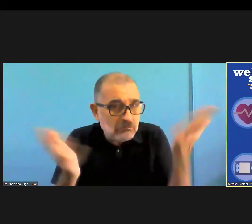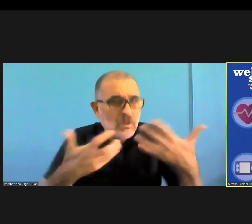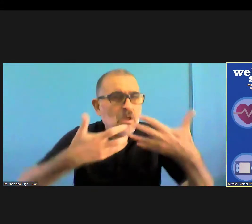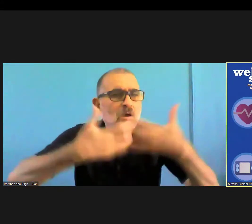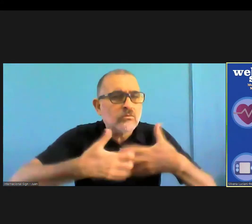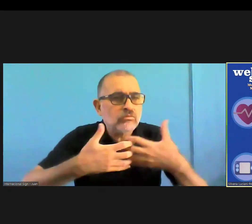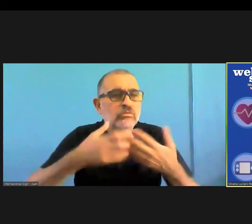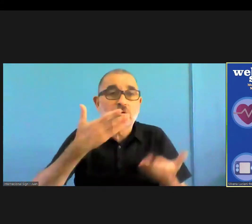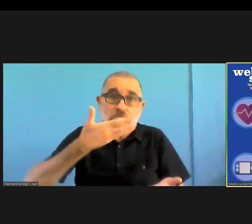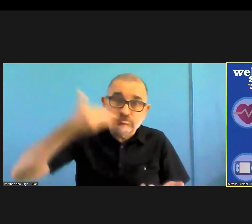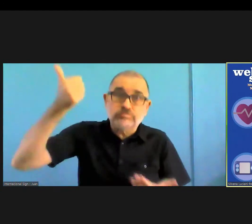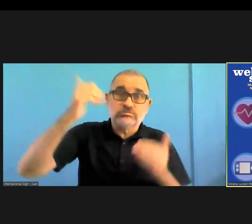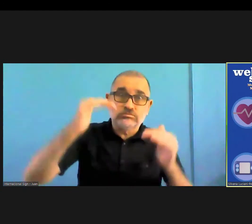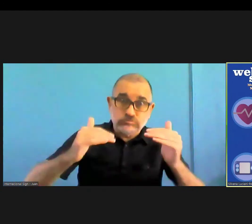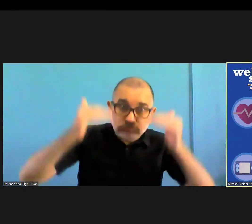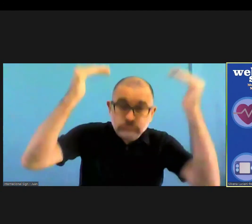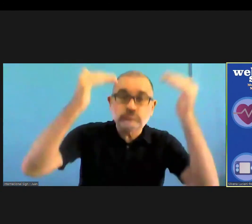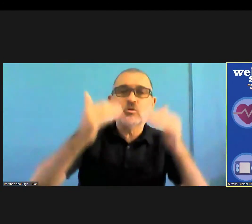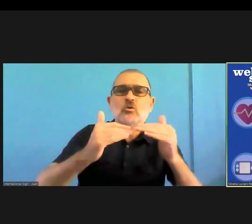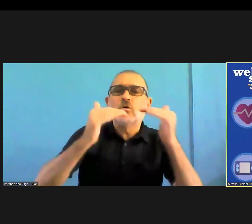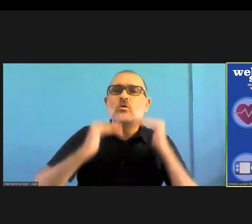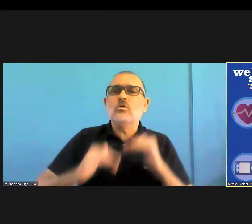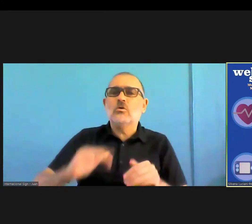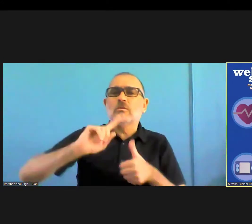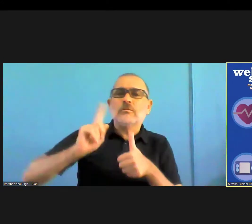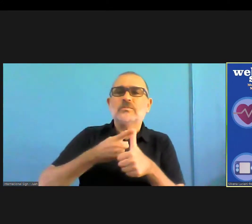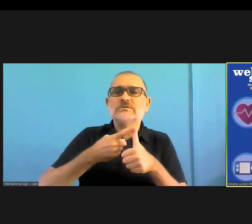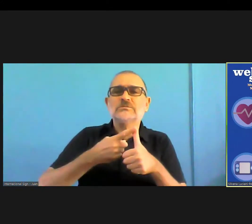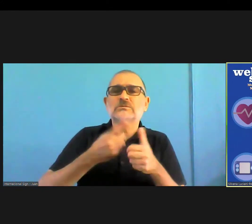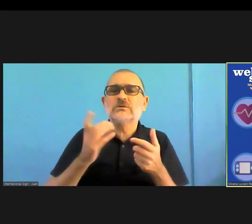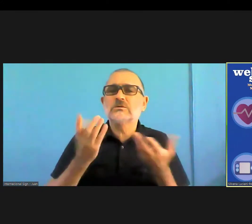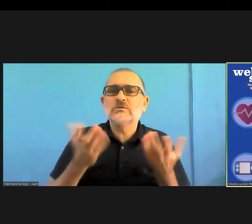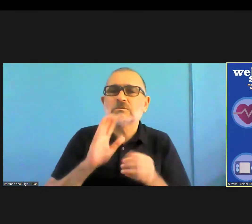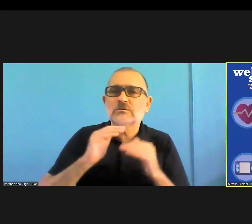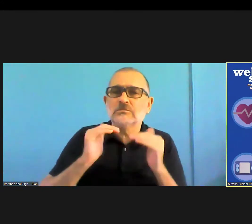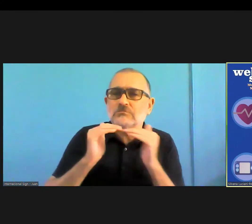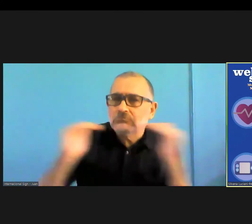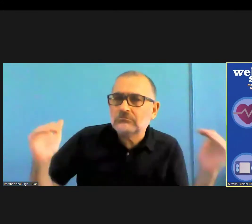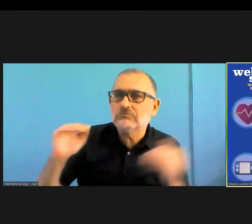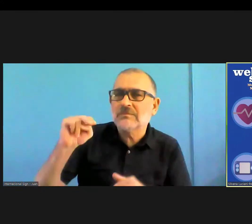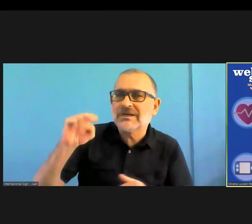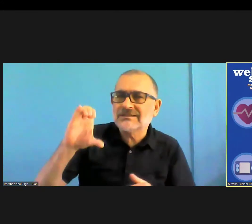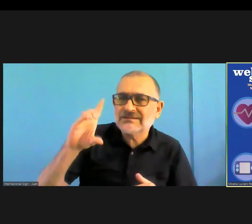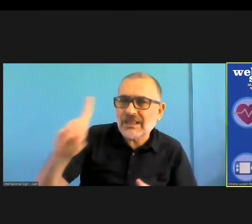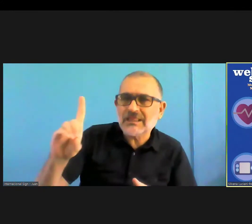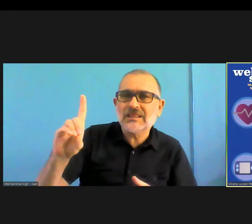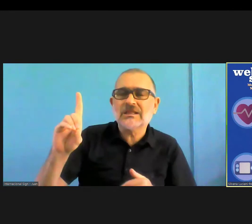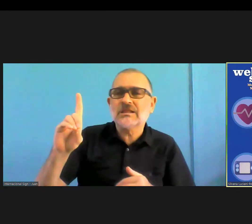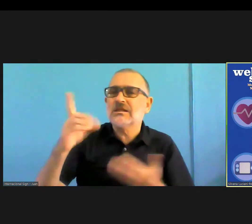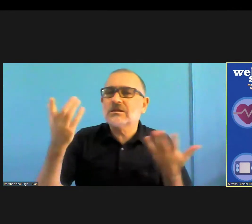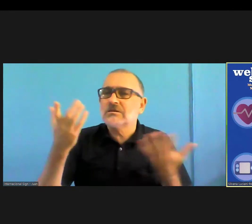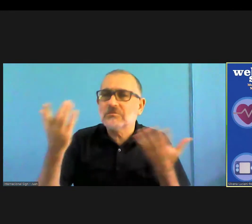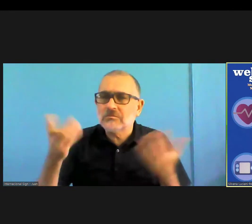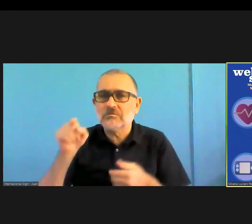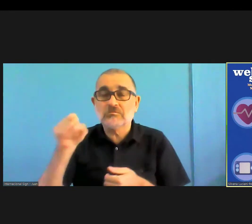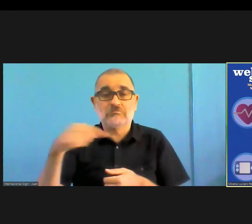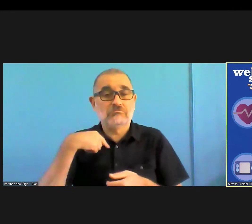So that's a question that I would like to pose to all panel members. Because I think we all bring our perspective and our views.